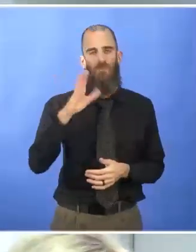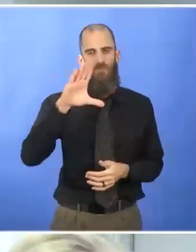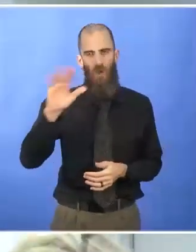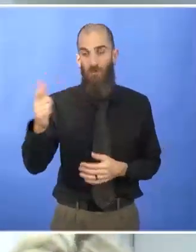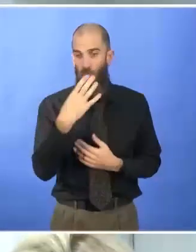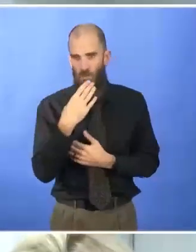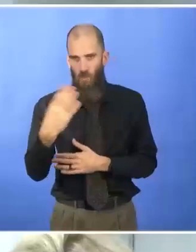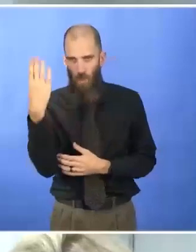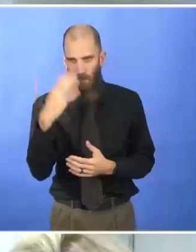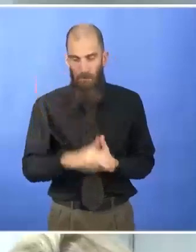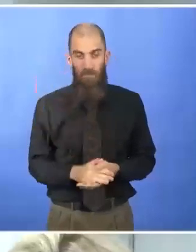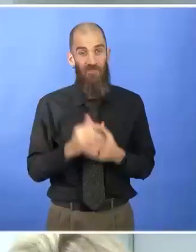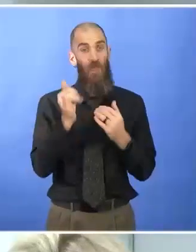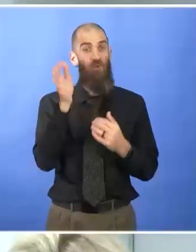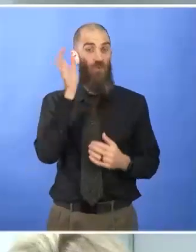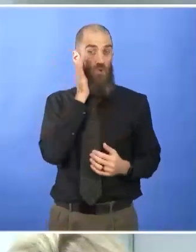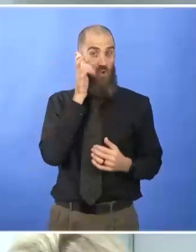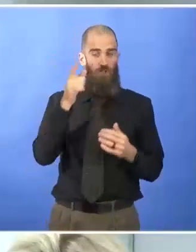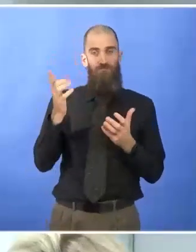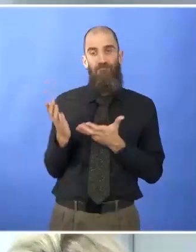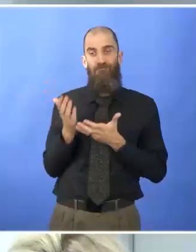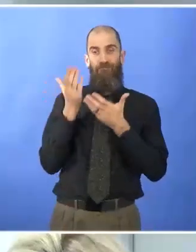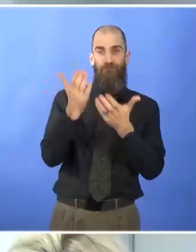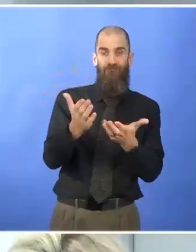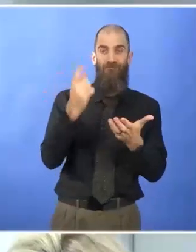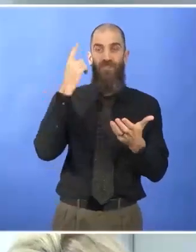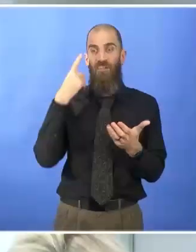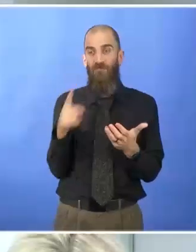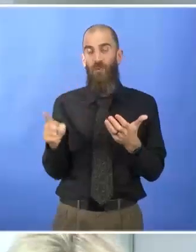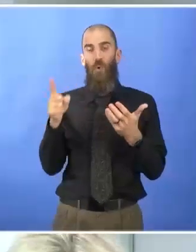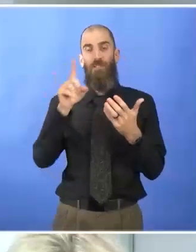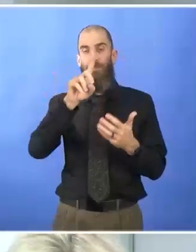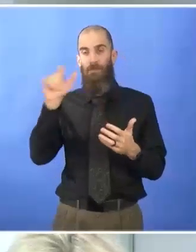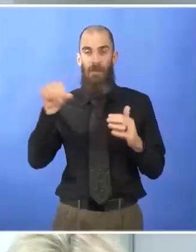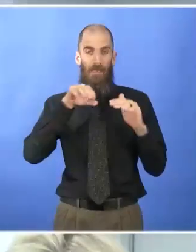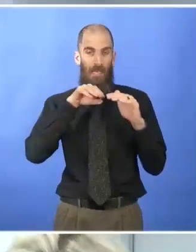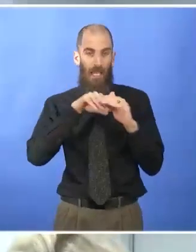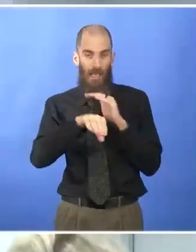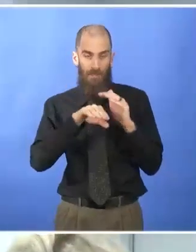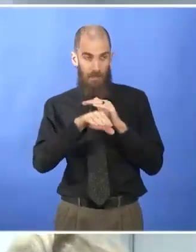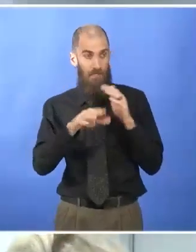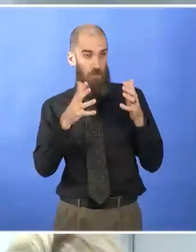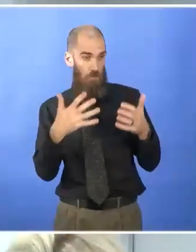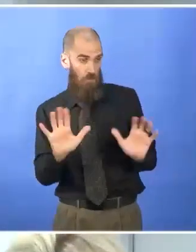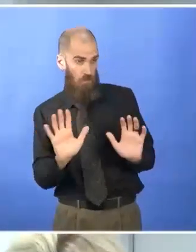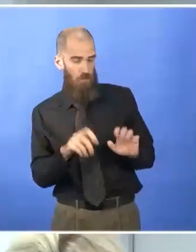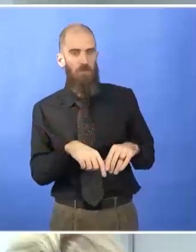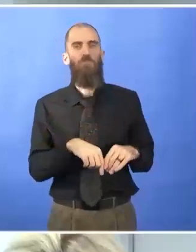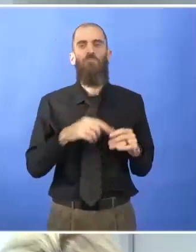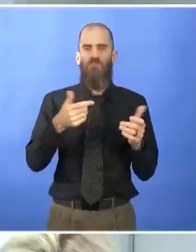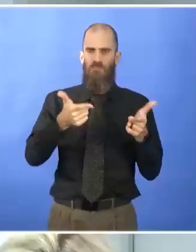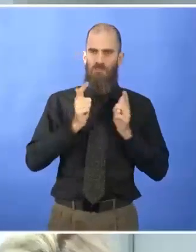THE ITEM PROPOSES TO DO, I WILL